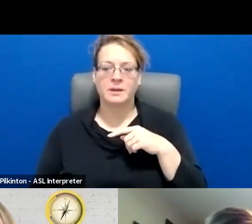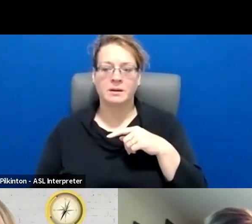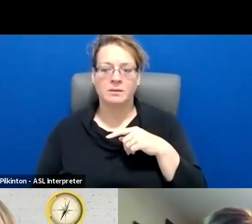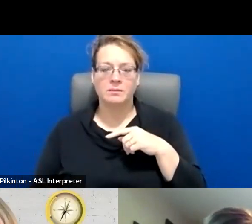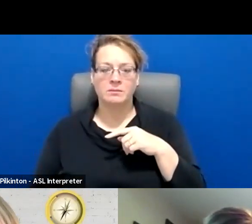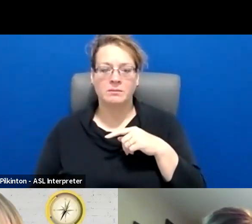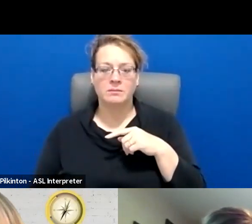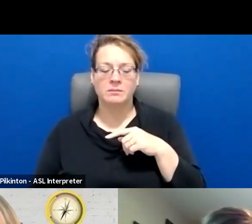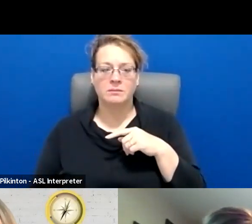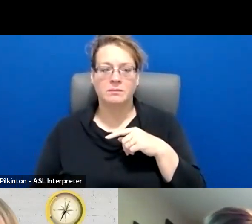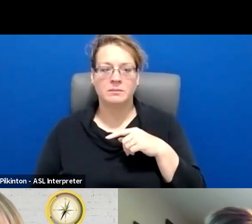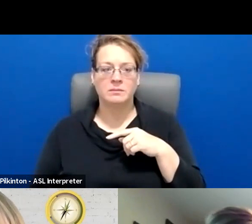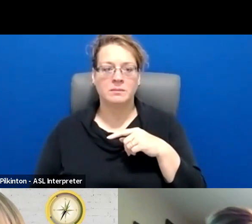Lisa Primm: Thanks, David.